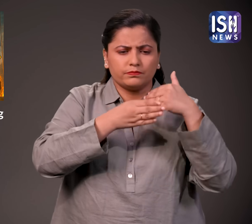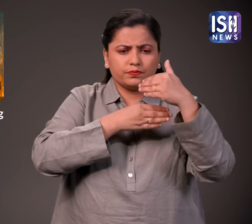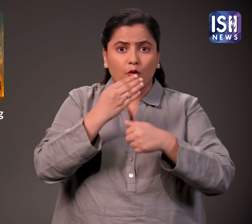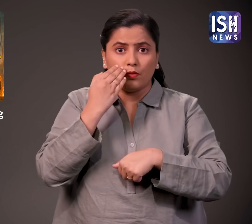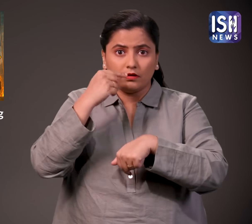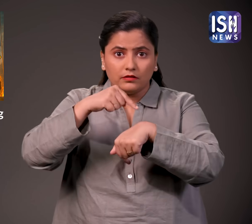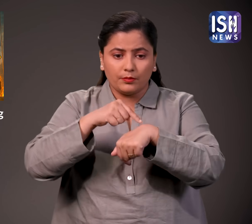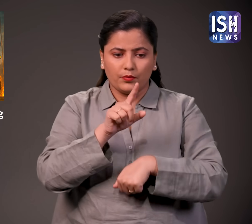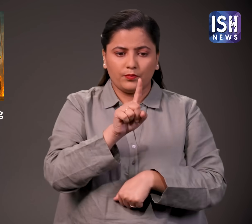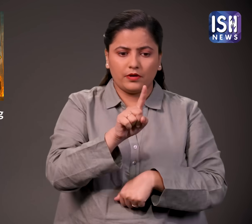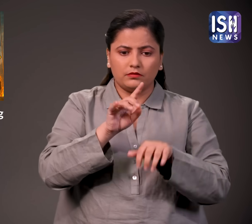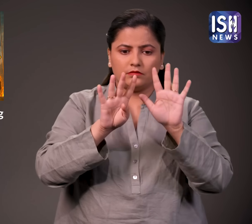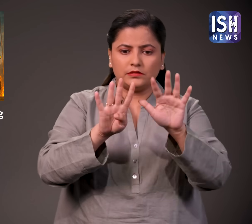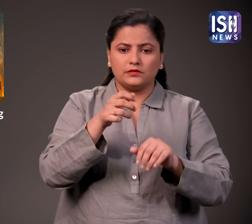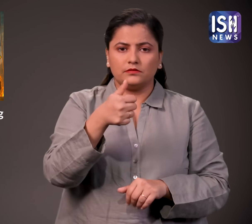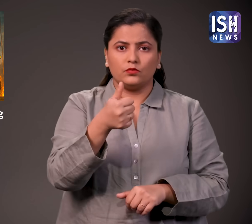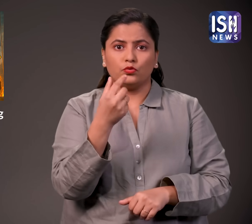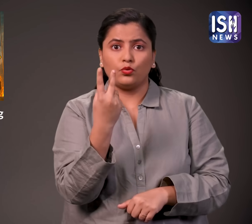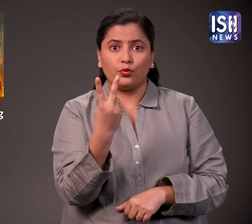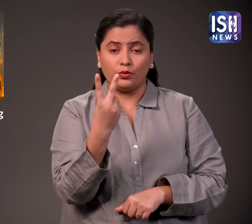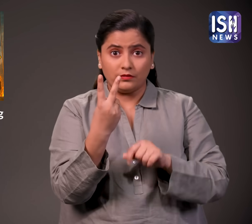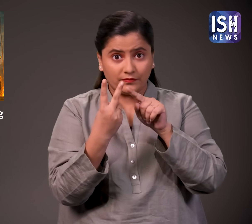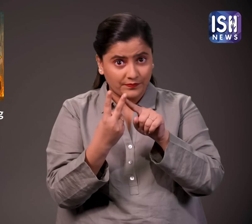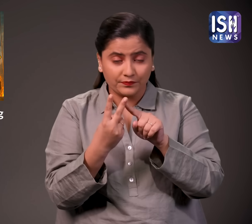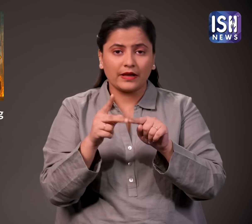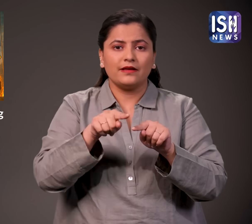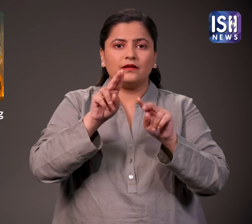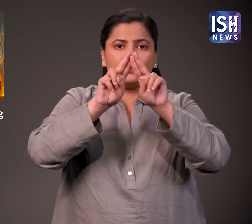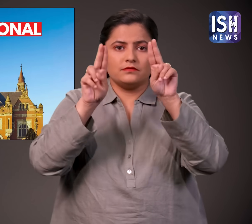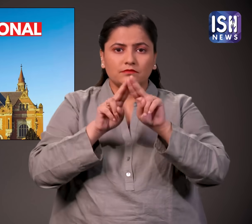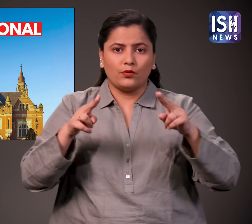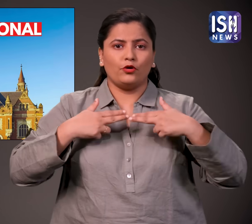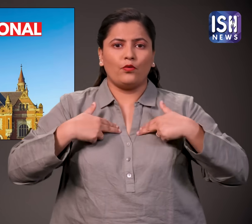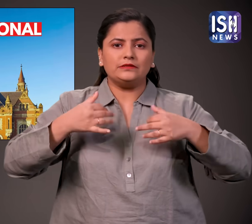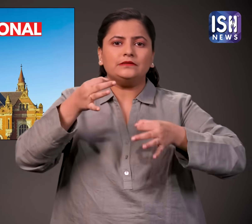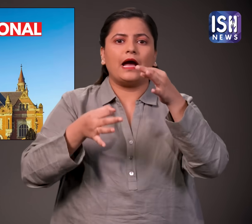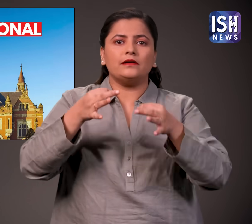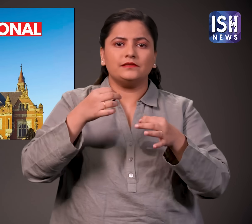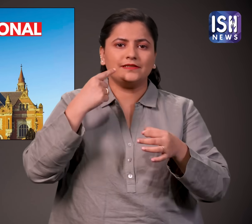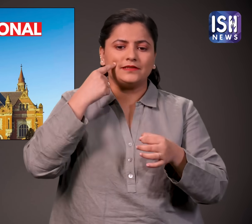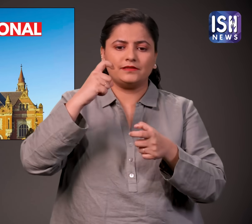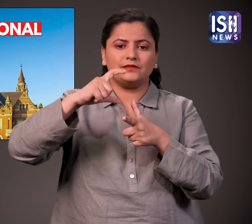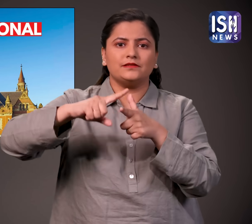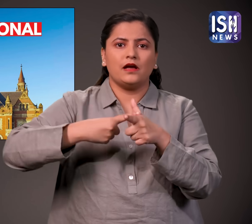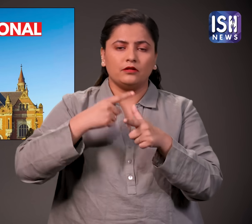In 1962, the International Court of Justice (ICJ)